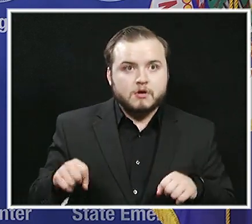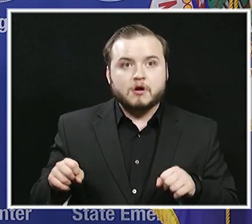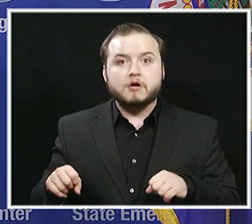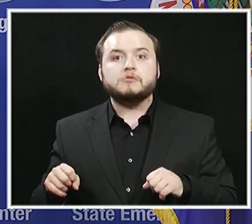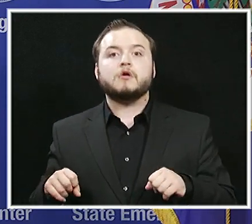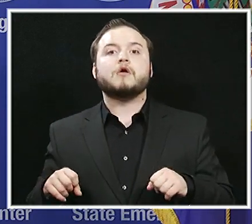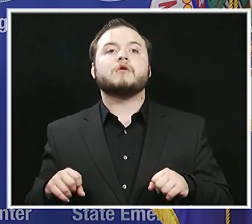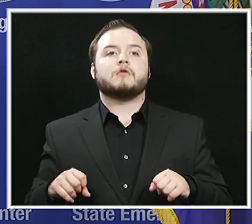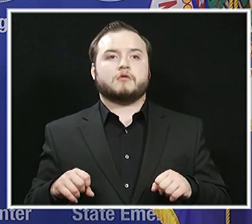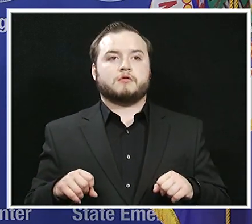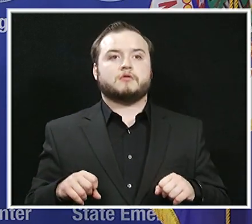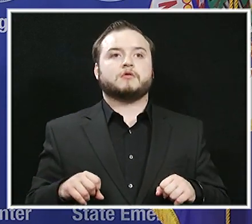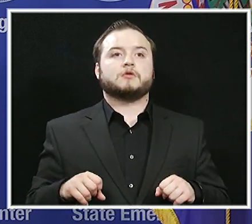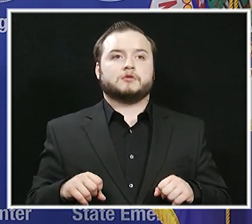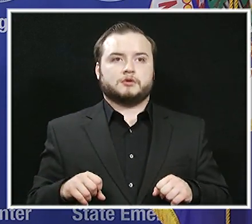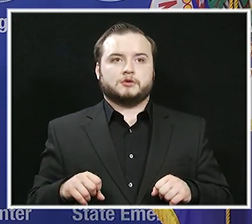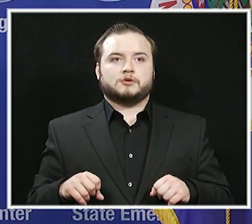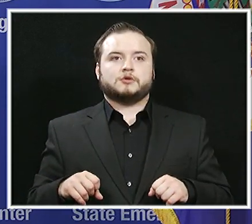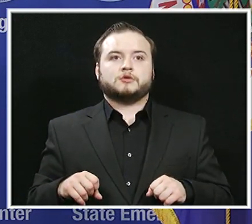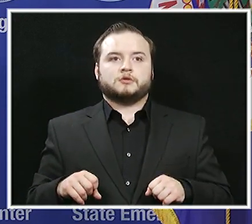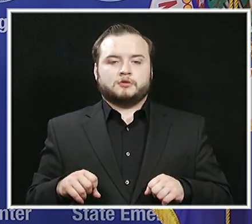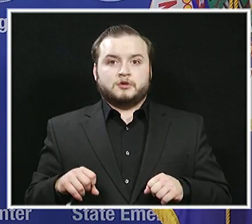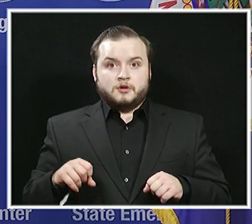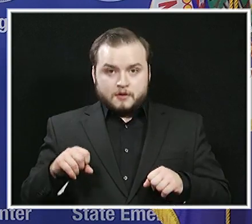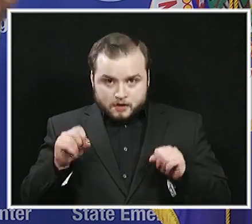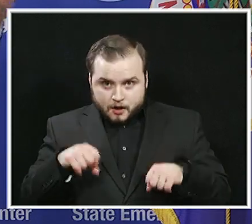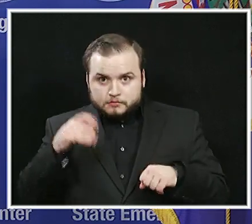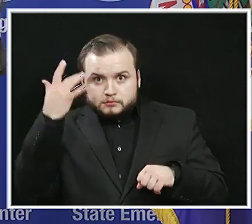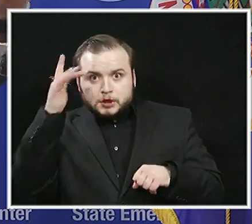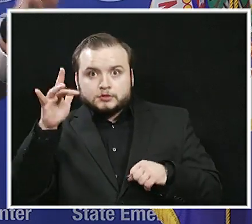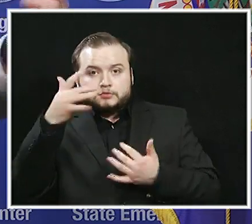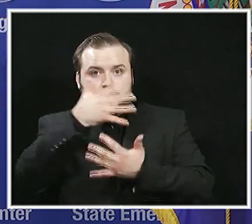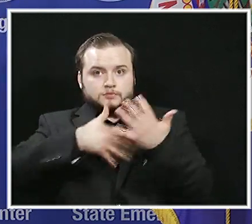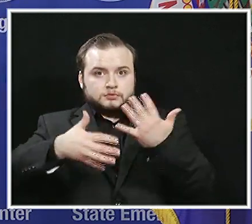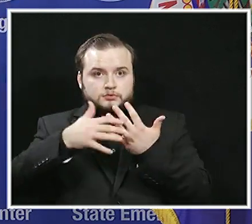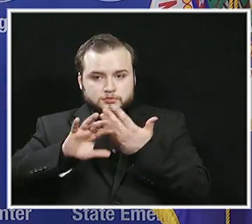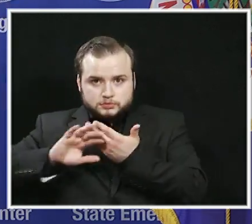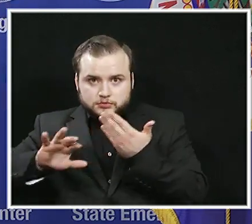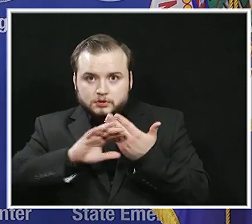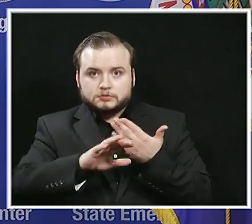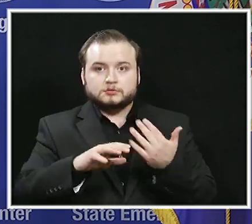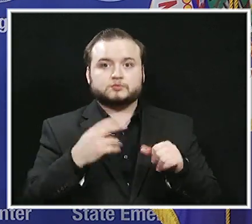PPE that we can move those things to open. I think if we get this right, we get most people back to work, we get in a place where